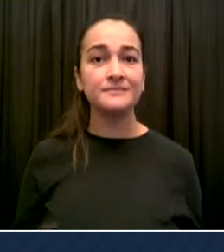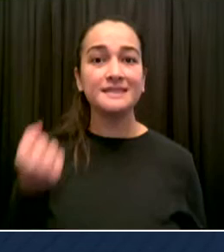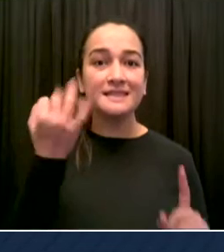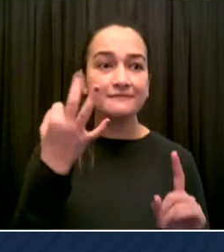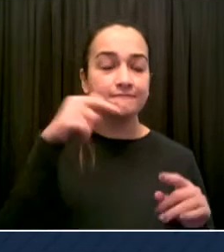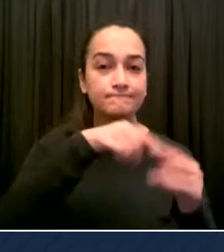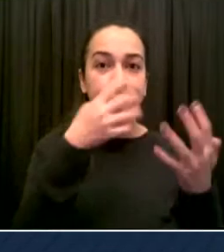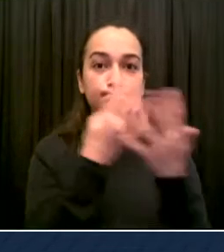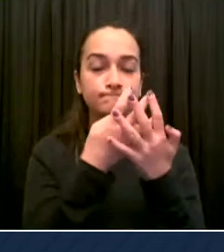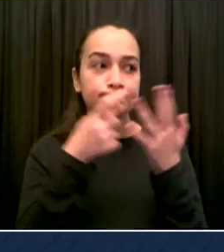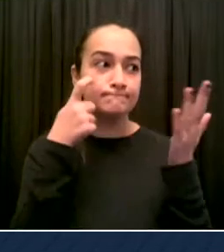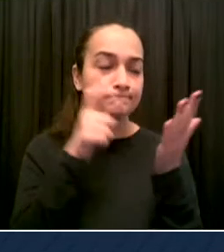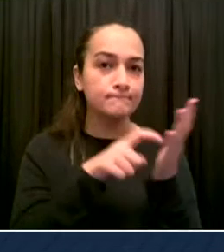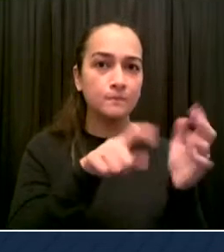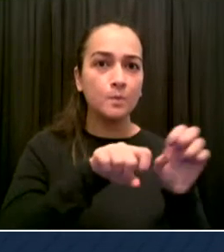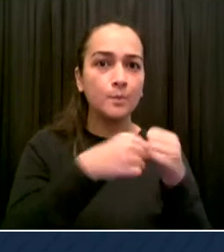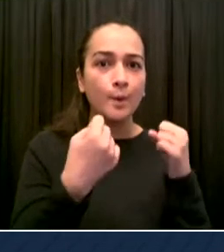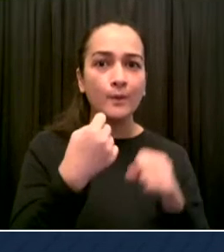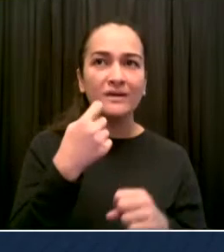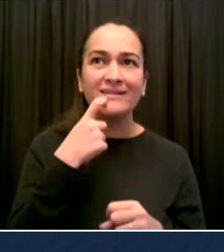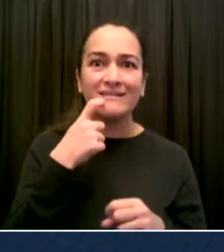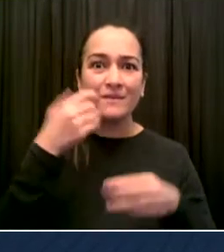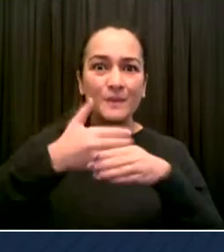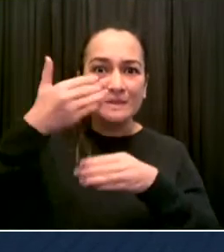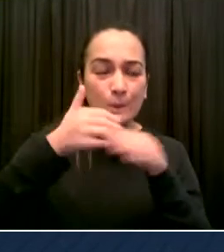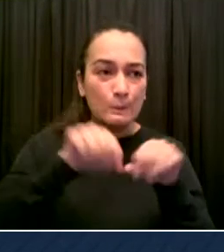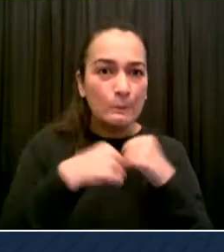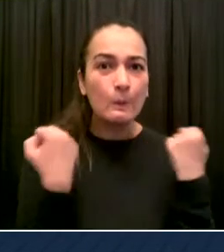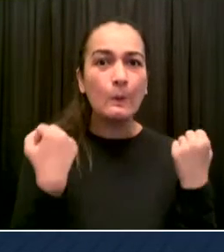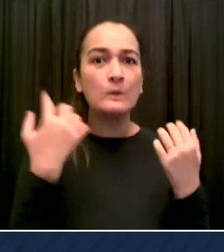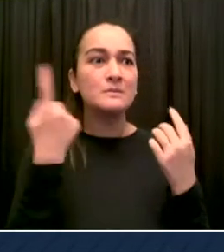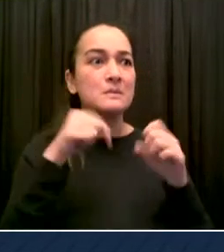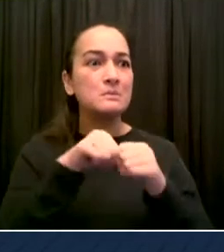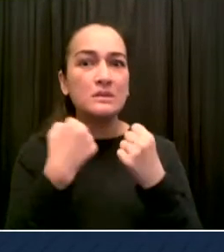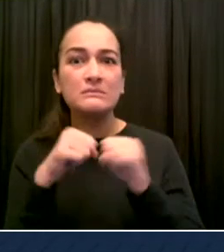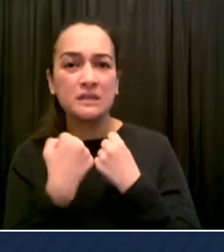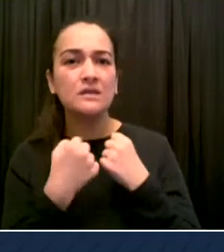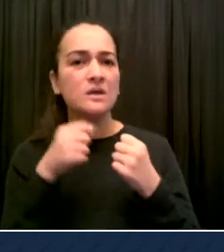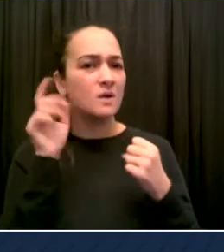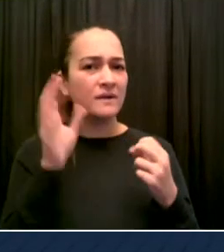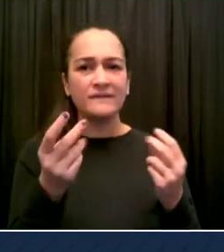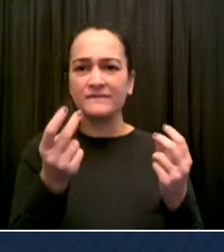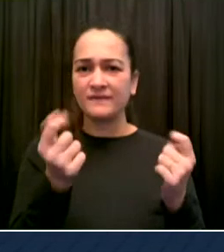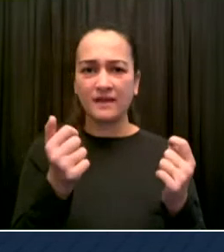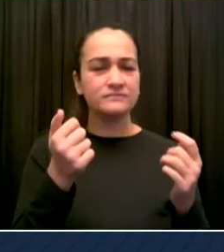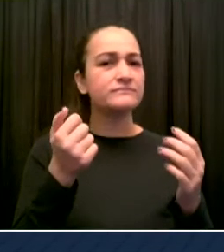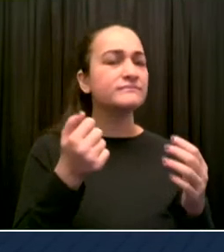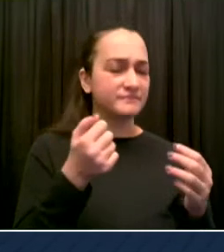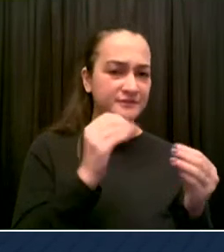BE DONE, WE CAN DO THAT MUCH